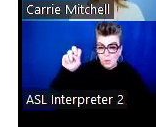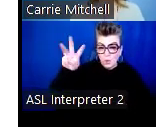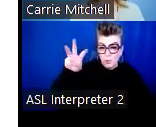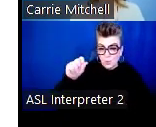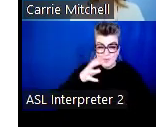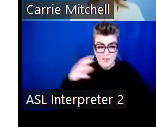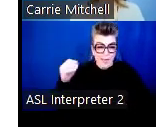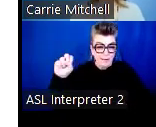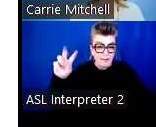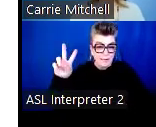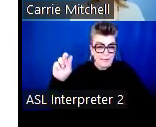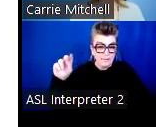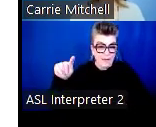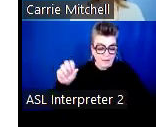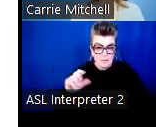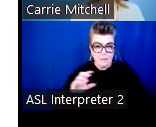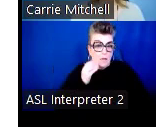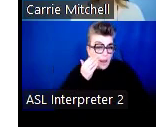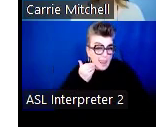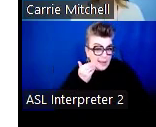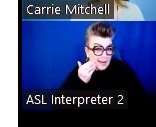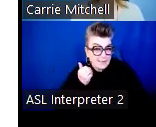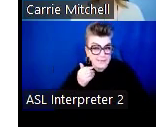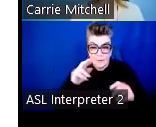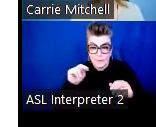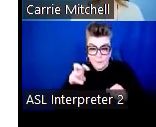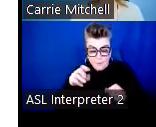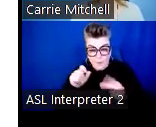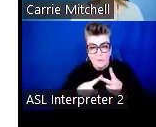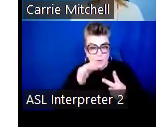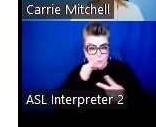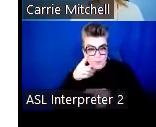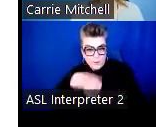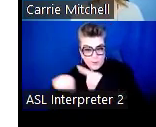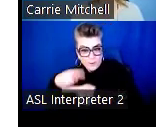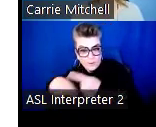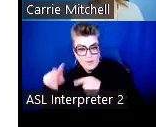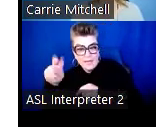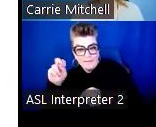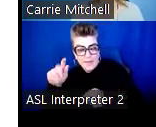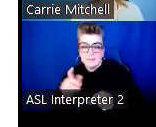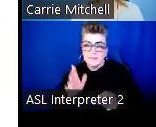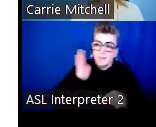upcoming and past events. And there is a way to sign up to get notified